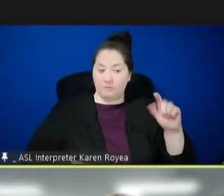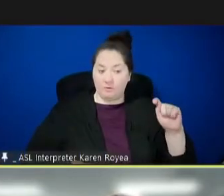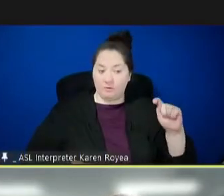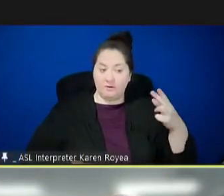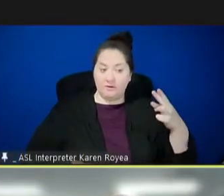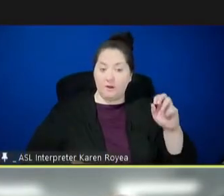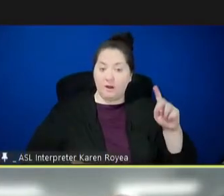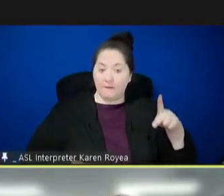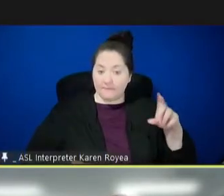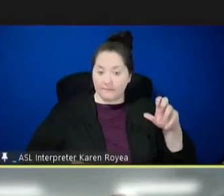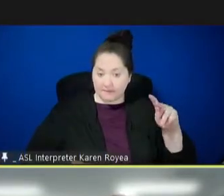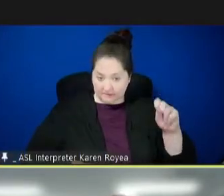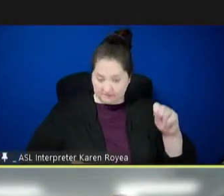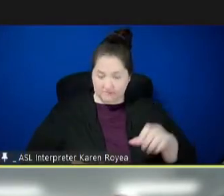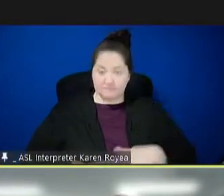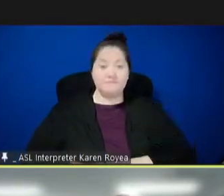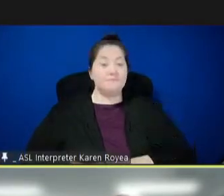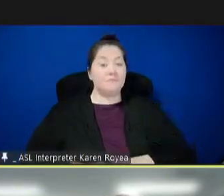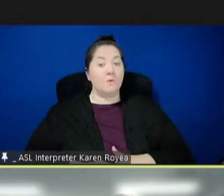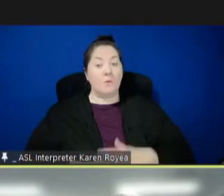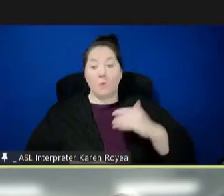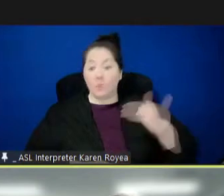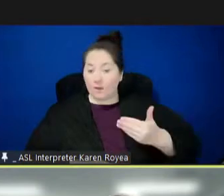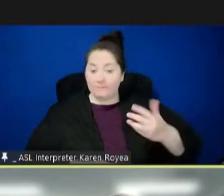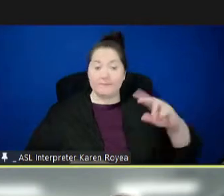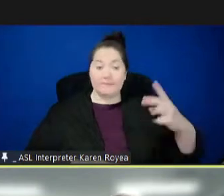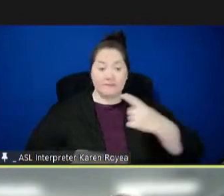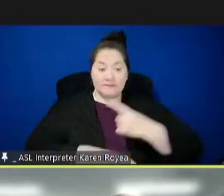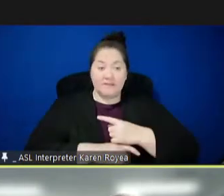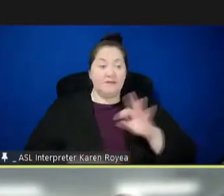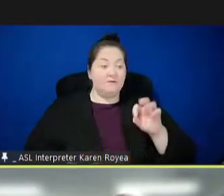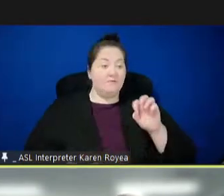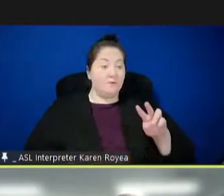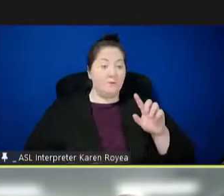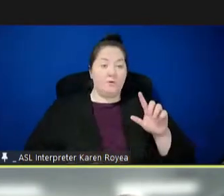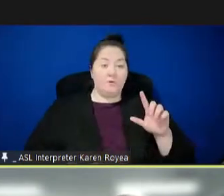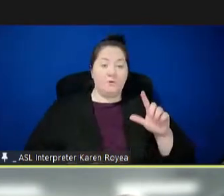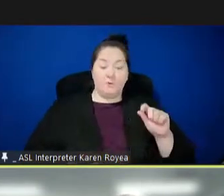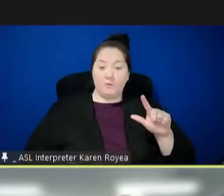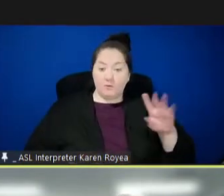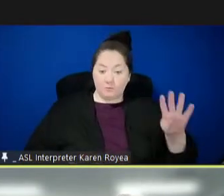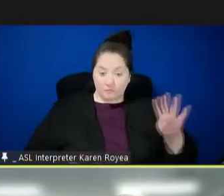and welcome to this second day of our February 2024 NVAC meeting. I want to thank you, Anne,